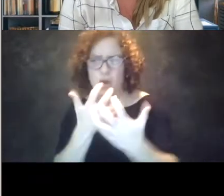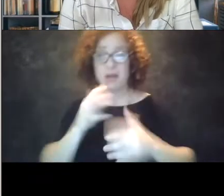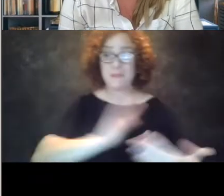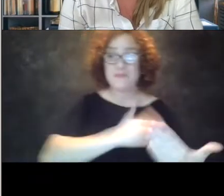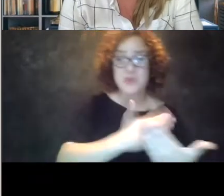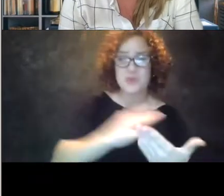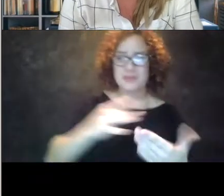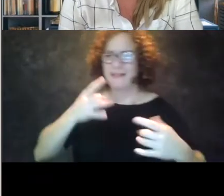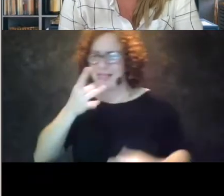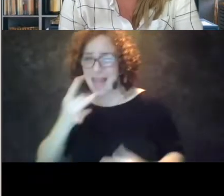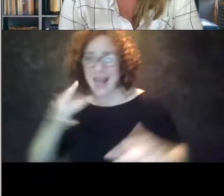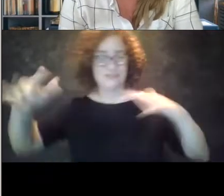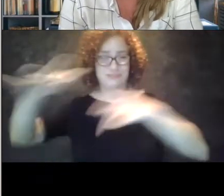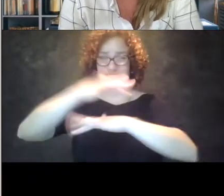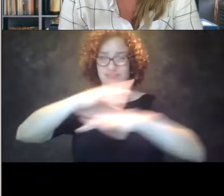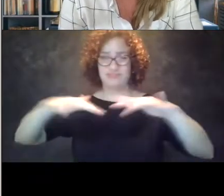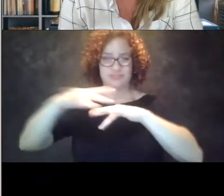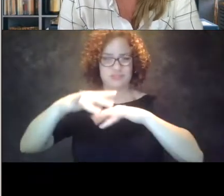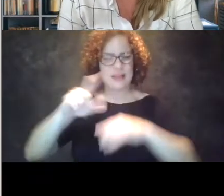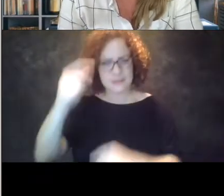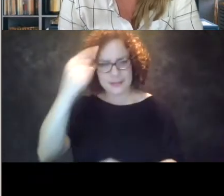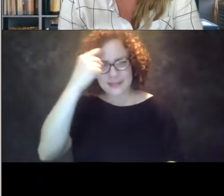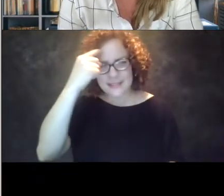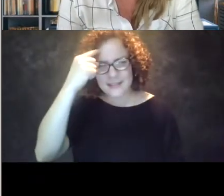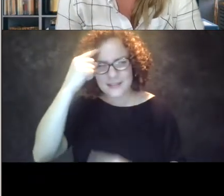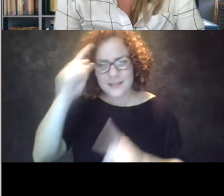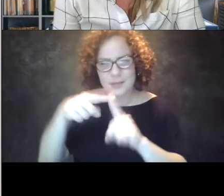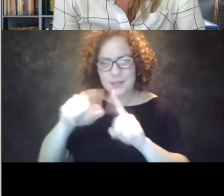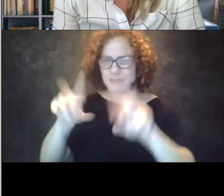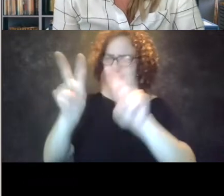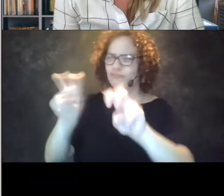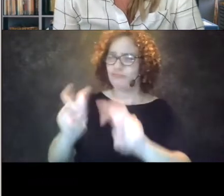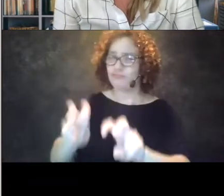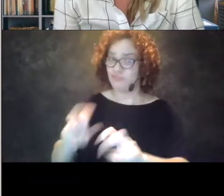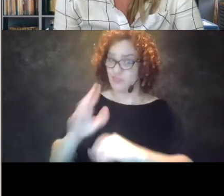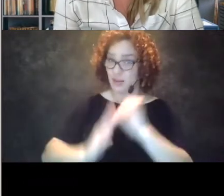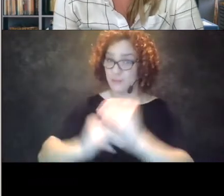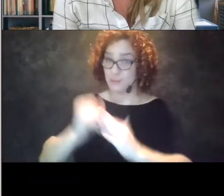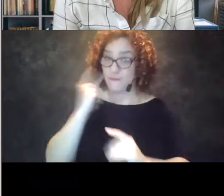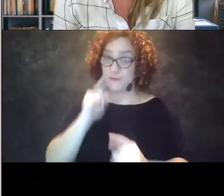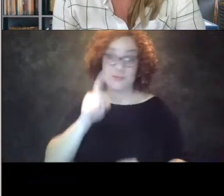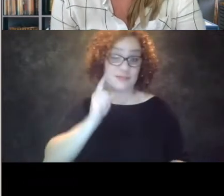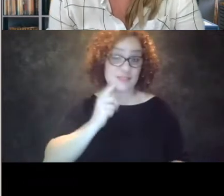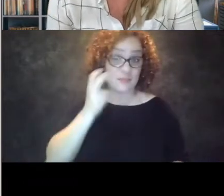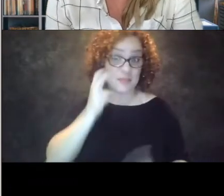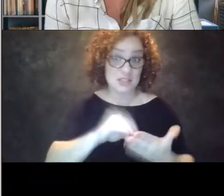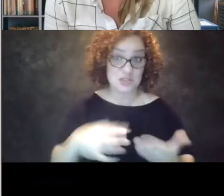for when you're bringing a child who's deafblind in and still no questions. So I am just going